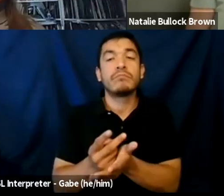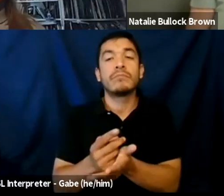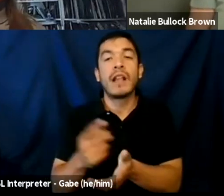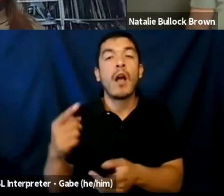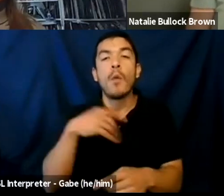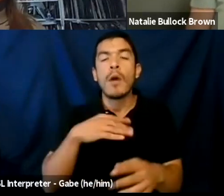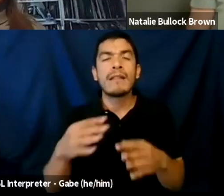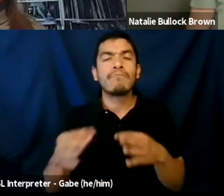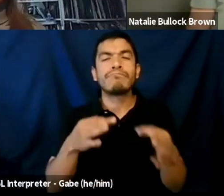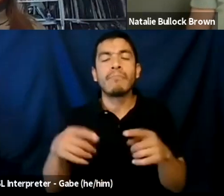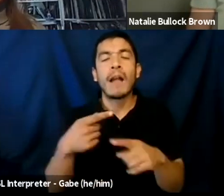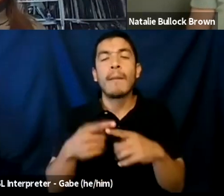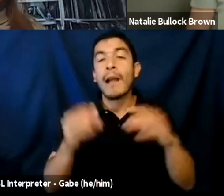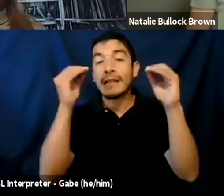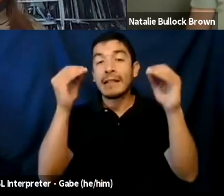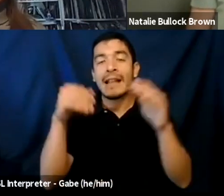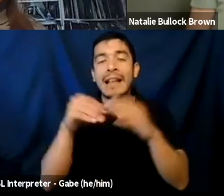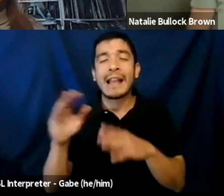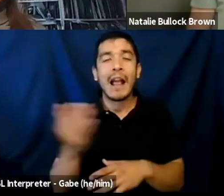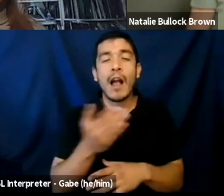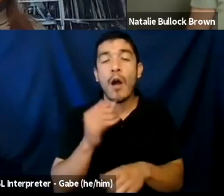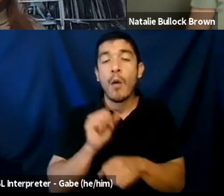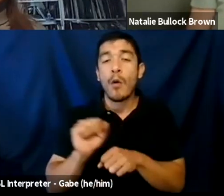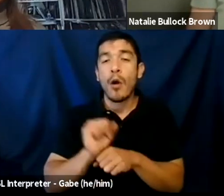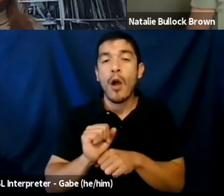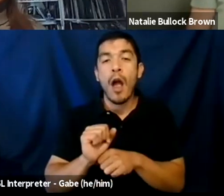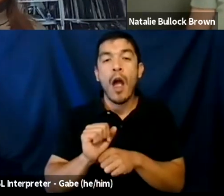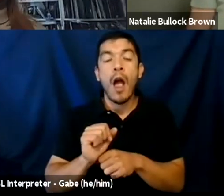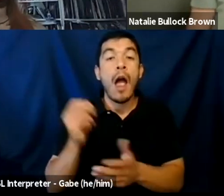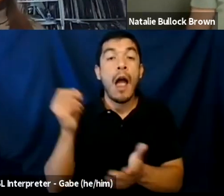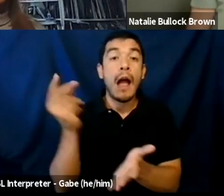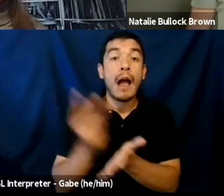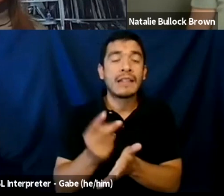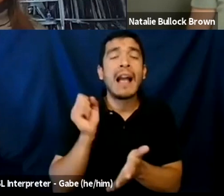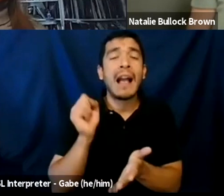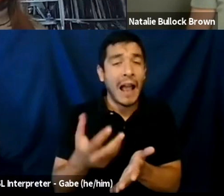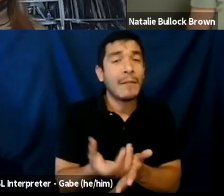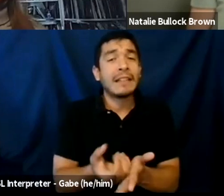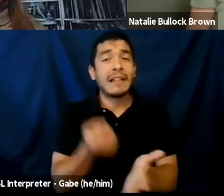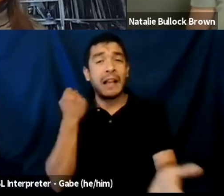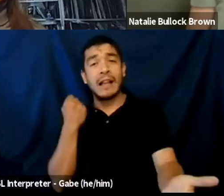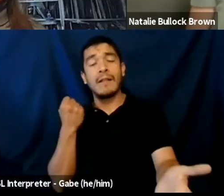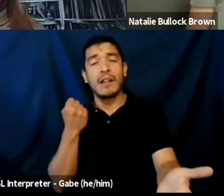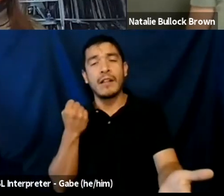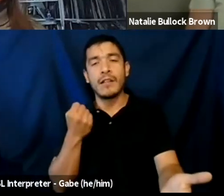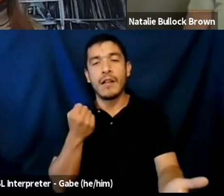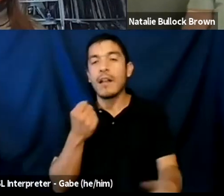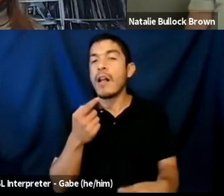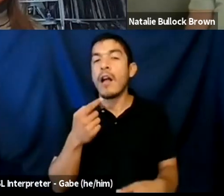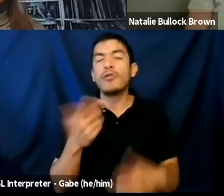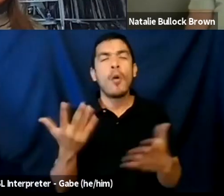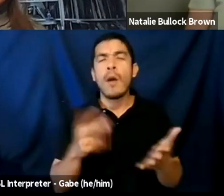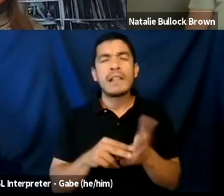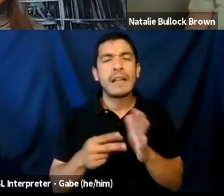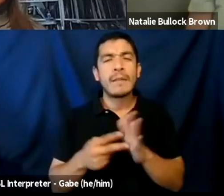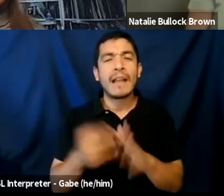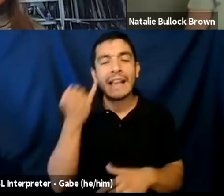within our field of work is consent can also be taken away or taken back. And so, what does that also mean if, for example, I'm getting filmed.